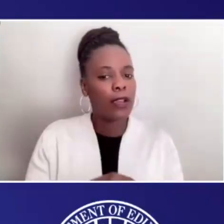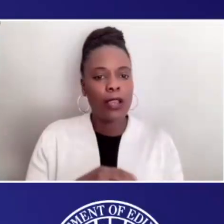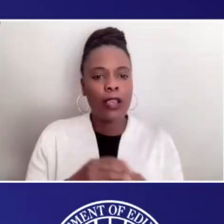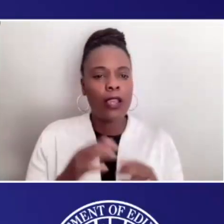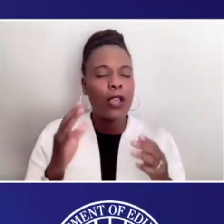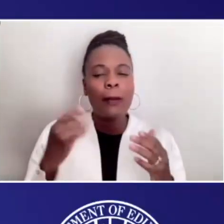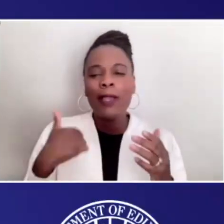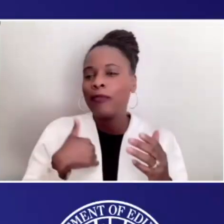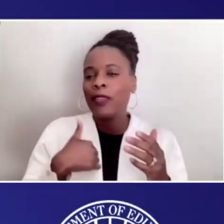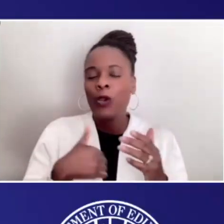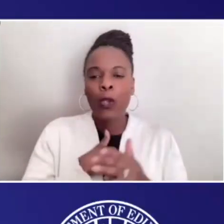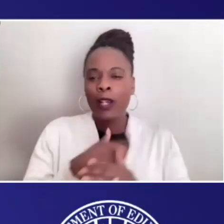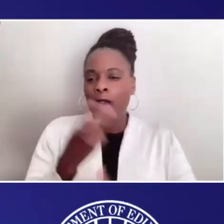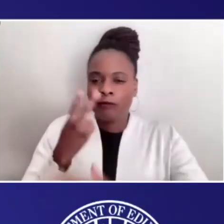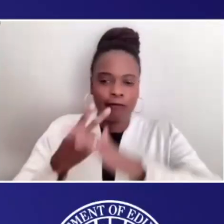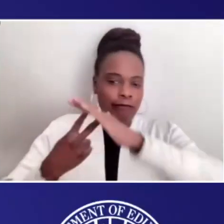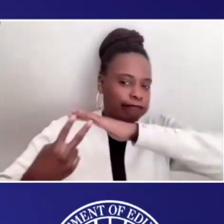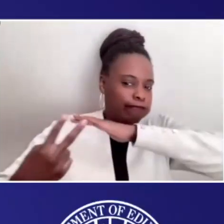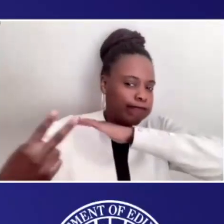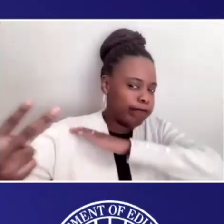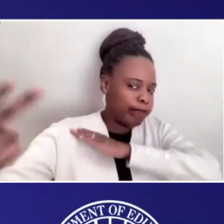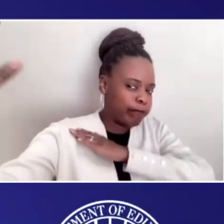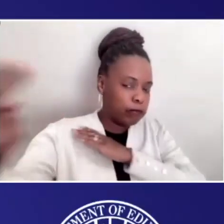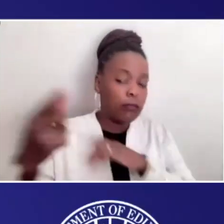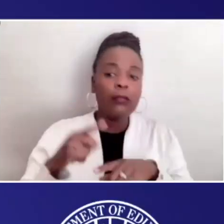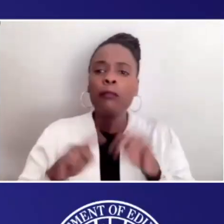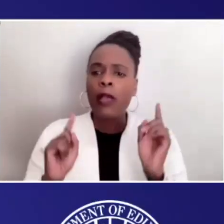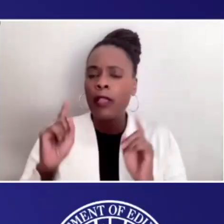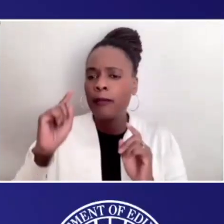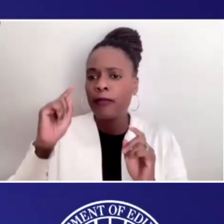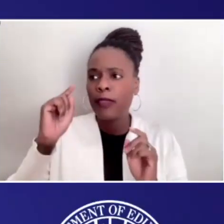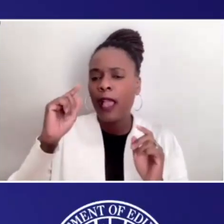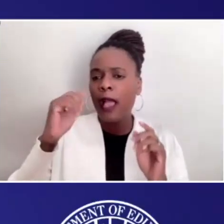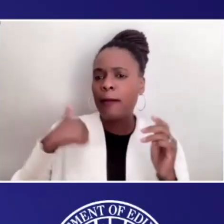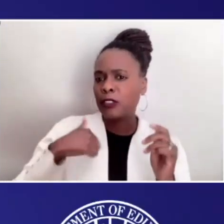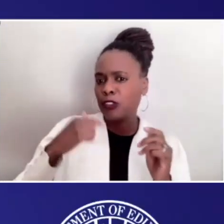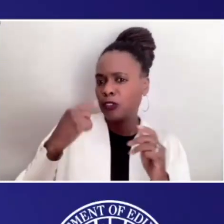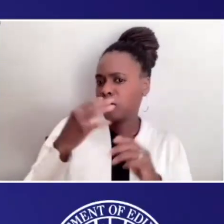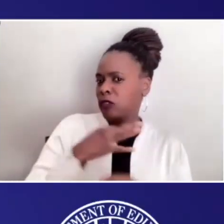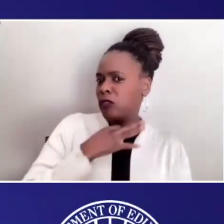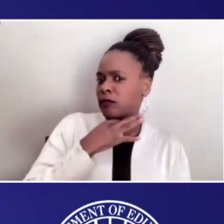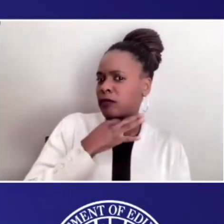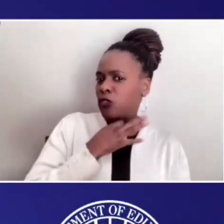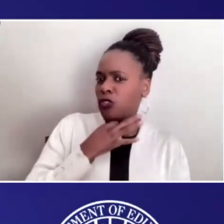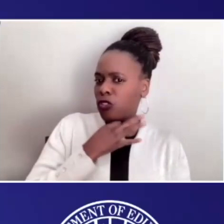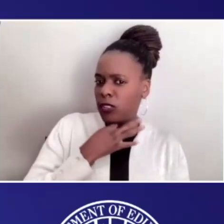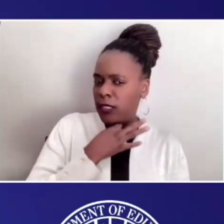here of this, right? But I'm theoretically wondering if there was significant